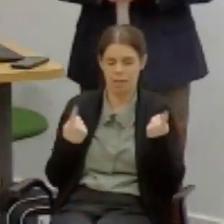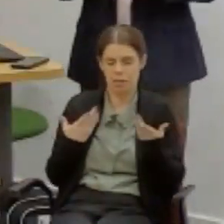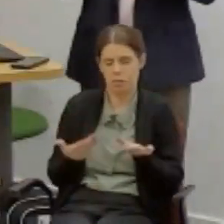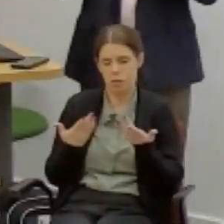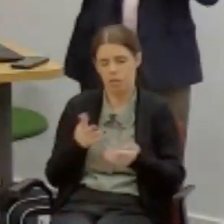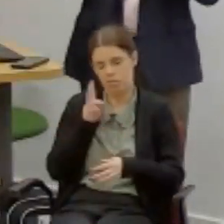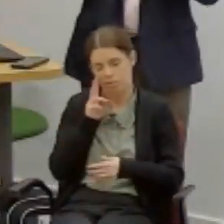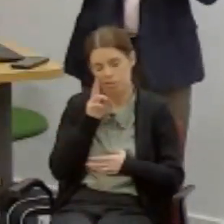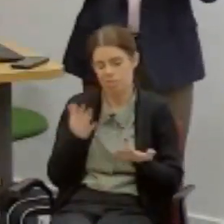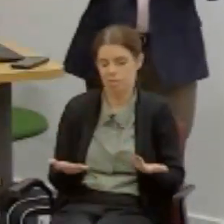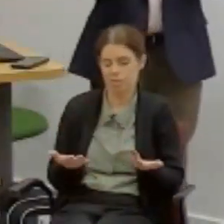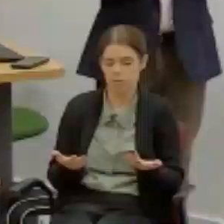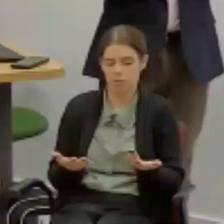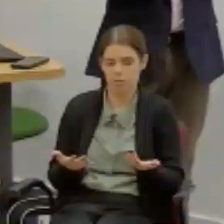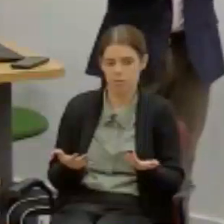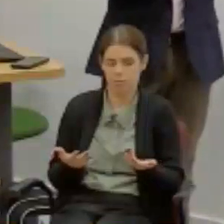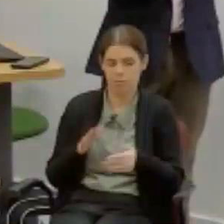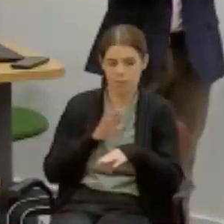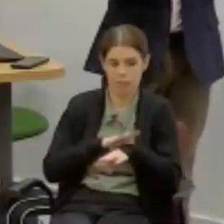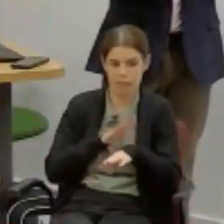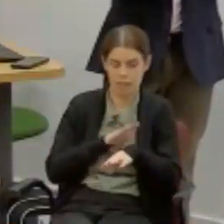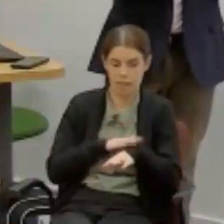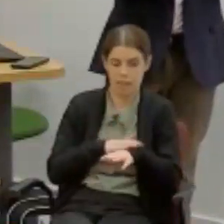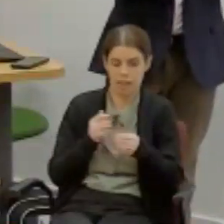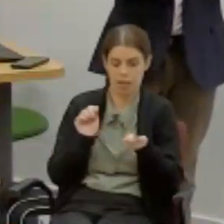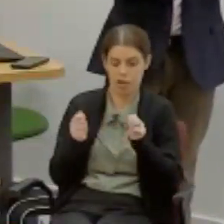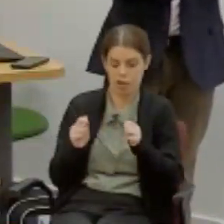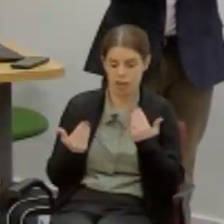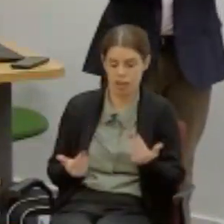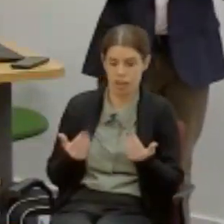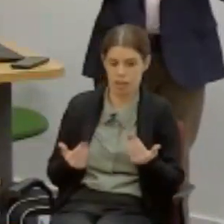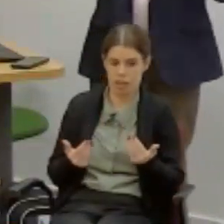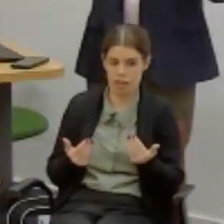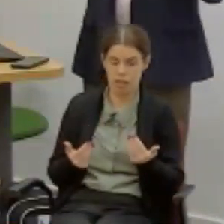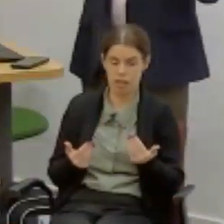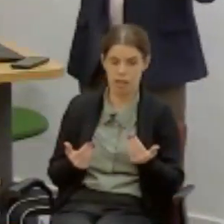The problem is that the time point between the changes we're making now currently able